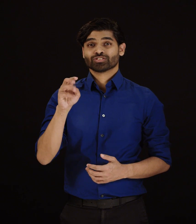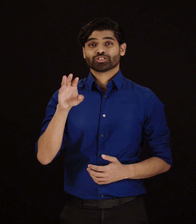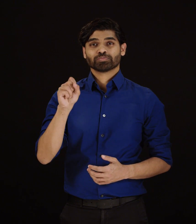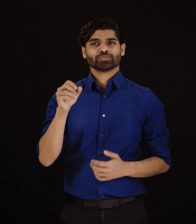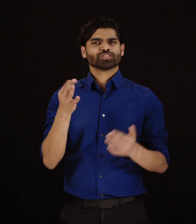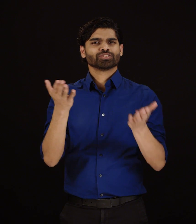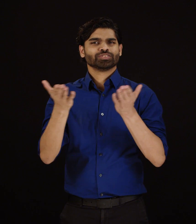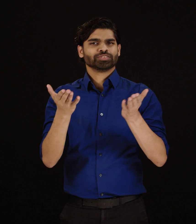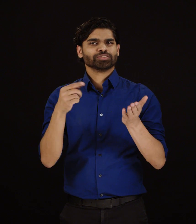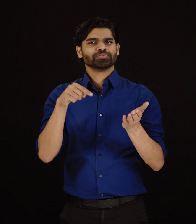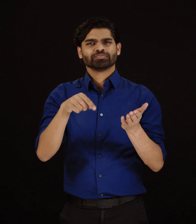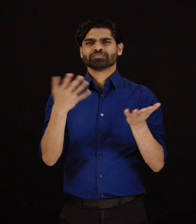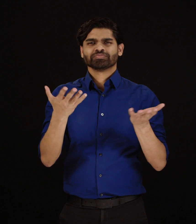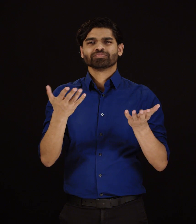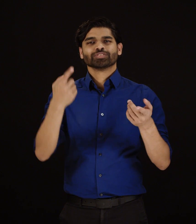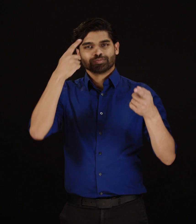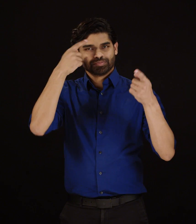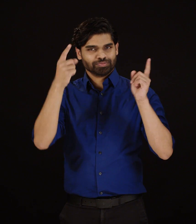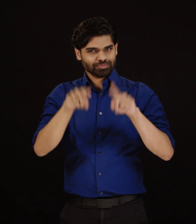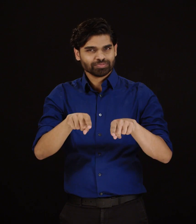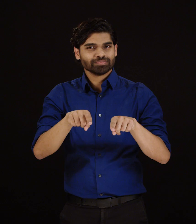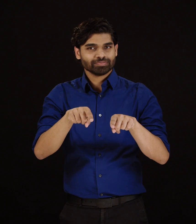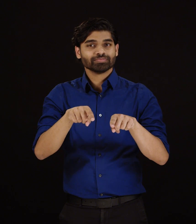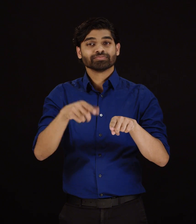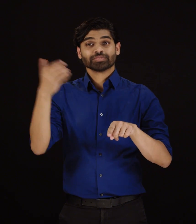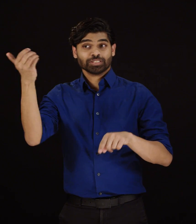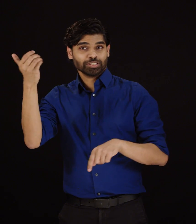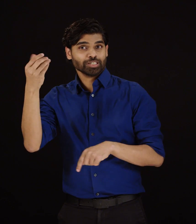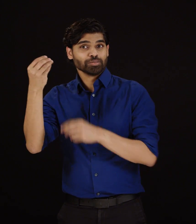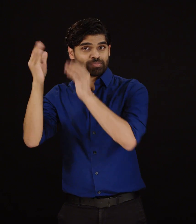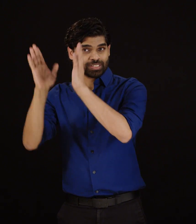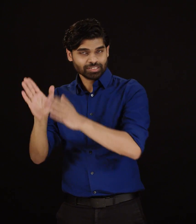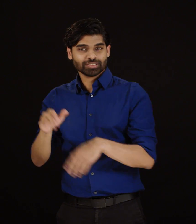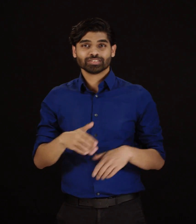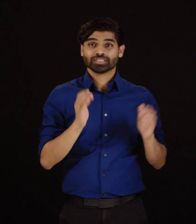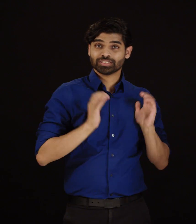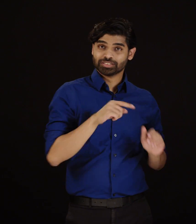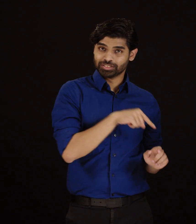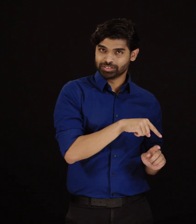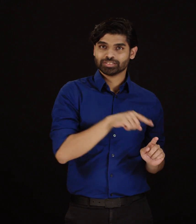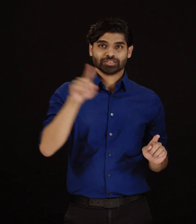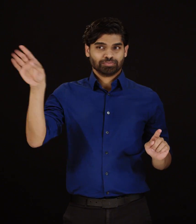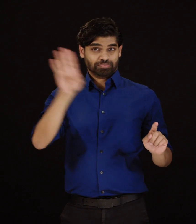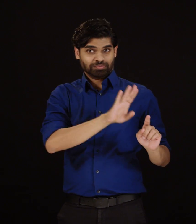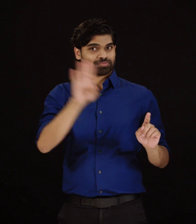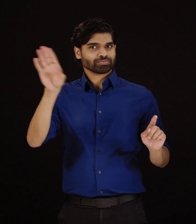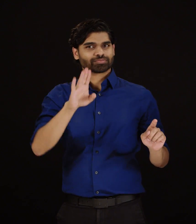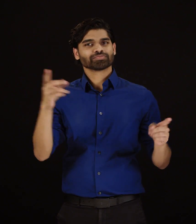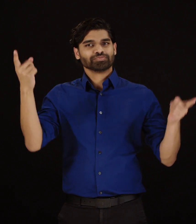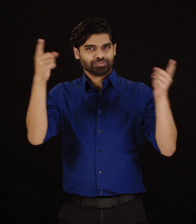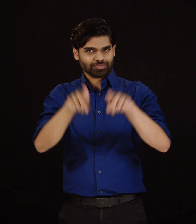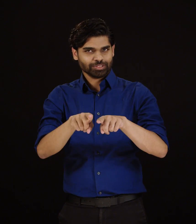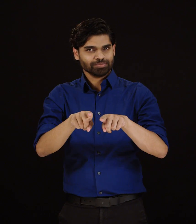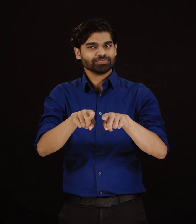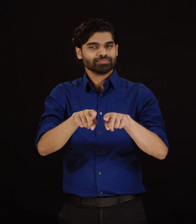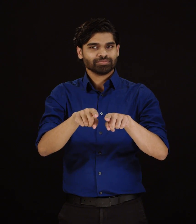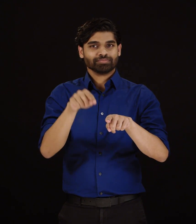Terms of Service are the rules that a customer must agree to in order to use a wireless service provider’s network and services.